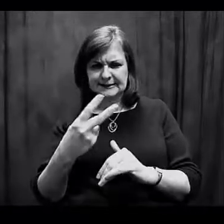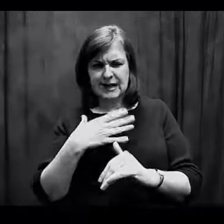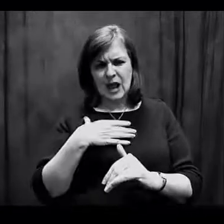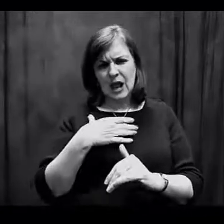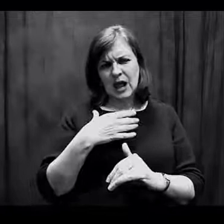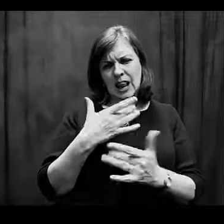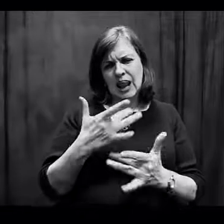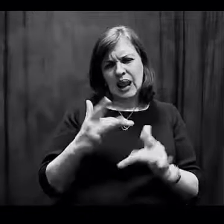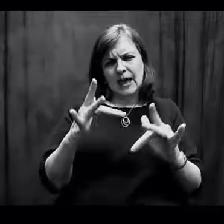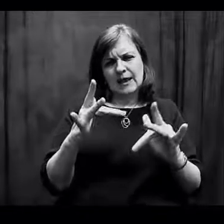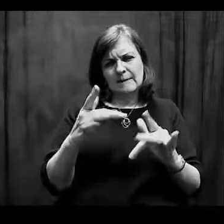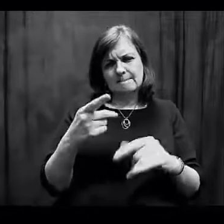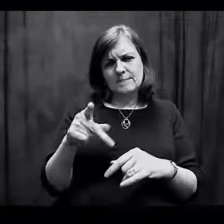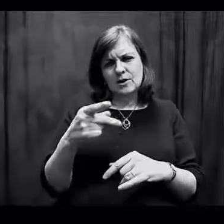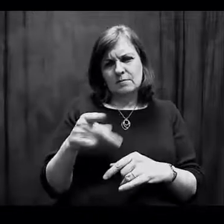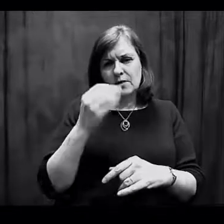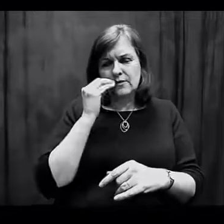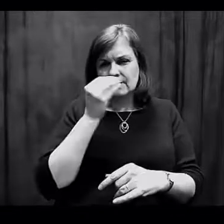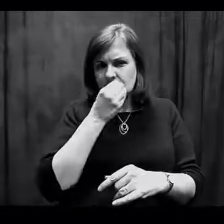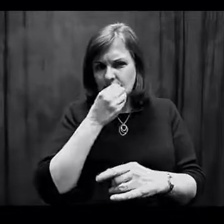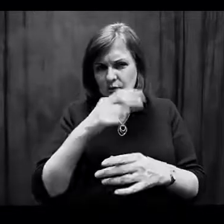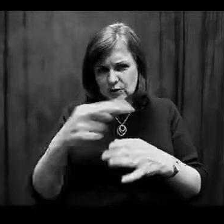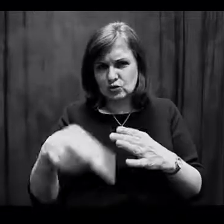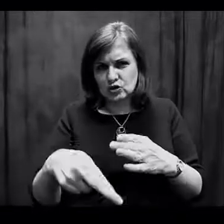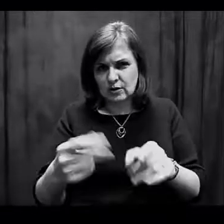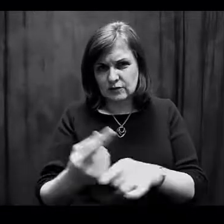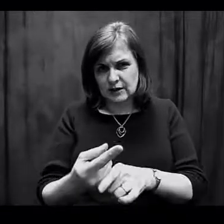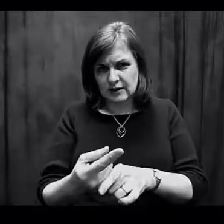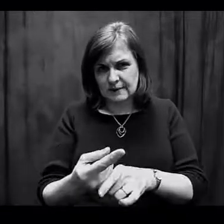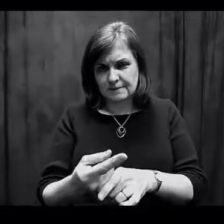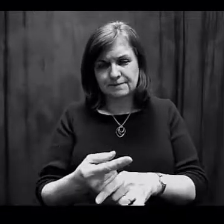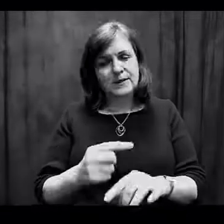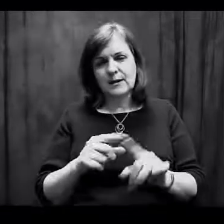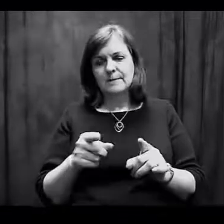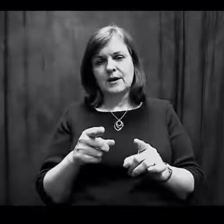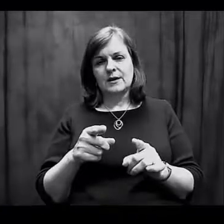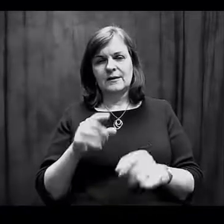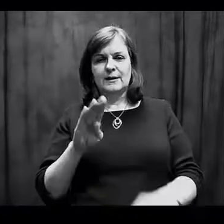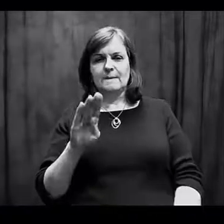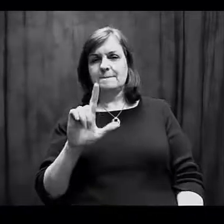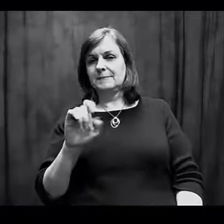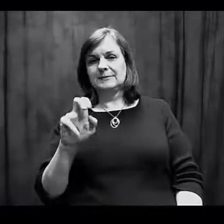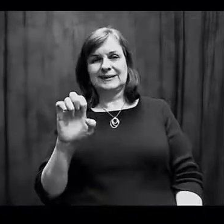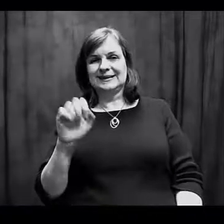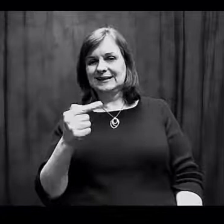we would say that you would get a light purple flower right?